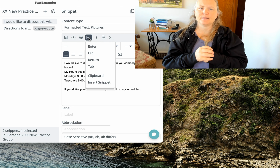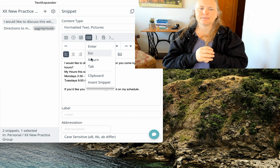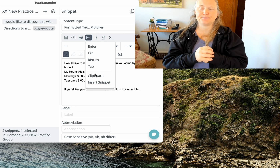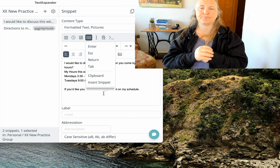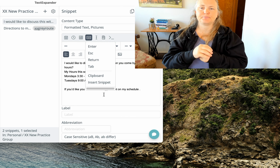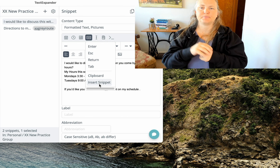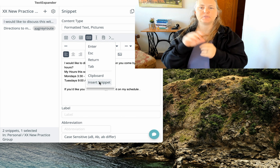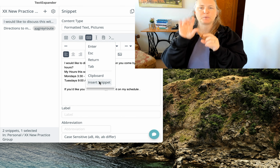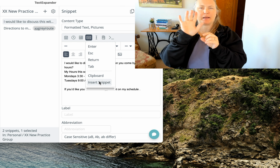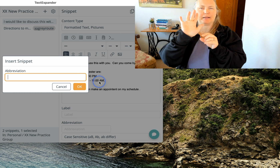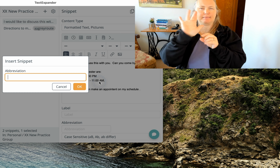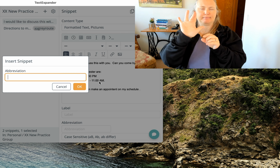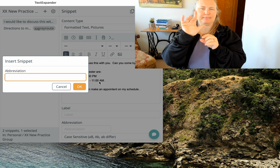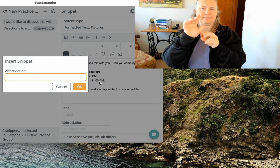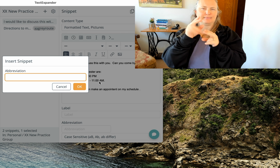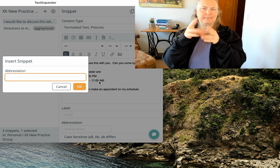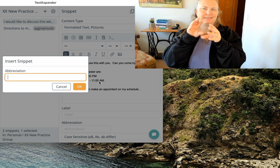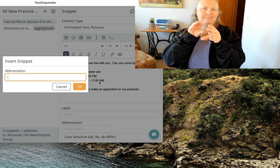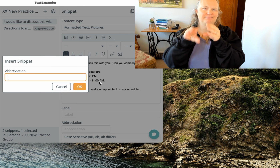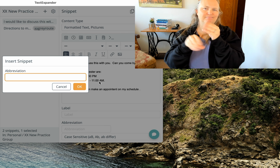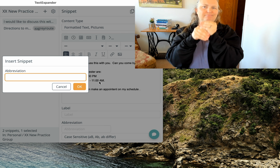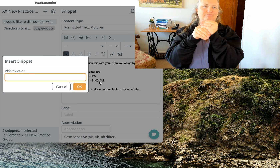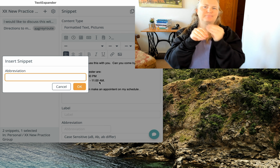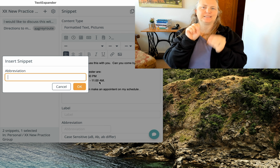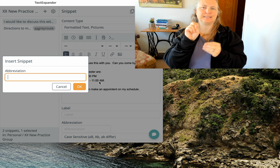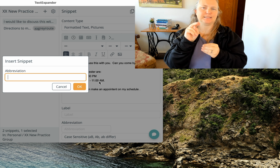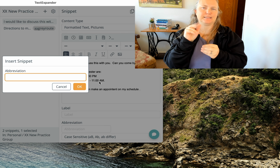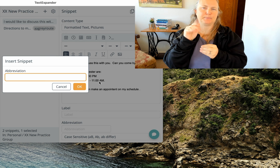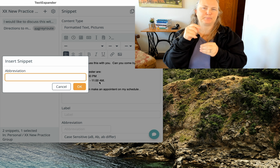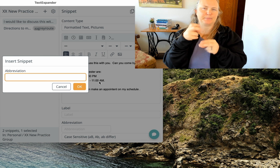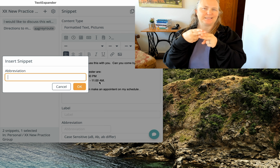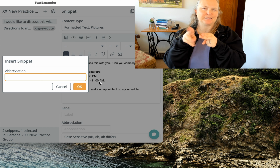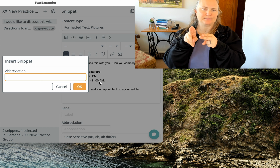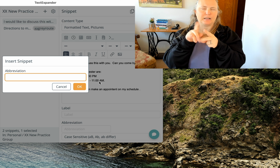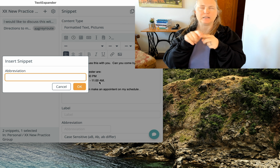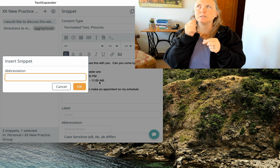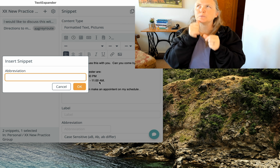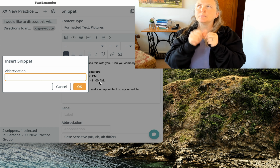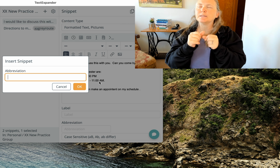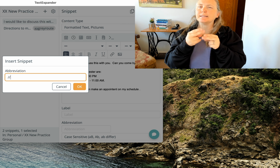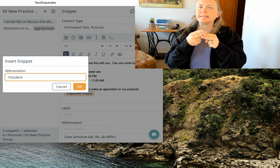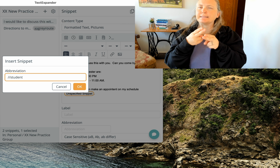So insert snippet. And I need to know my snippet name, it.